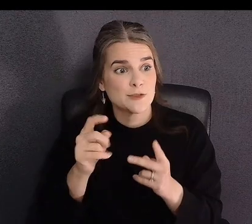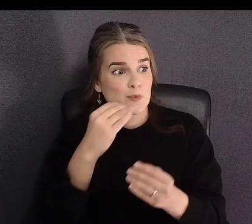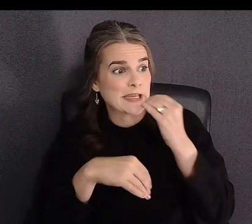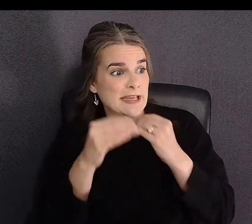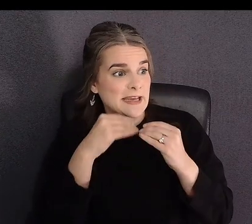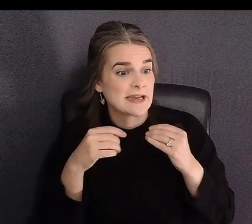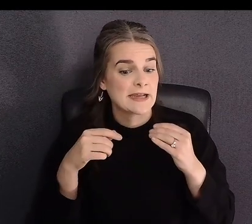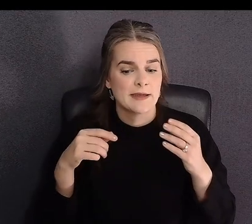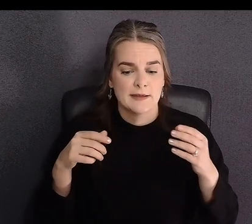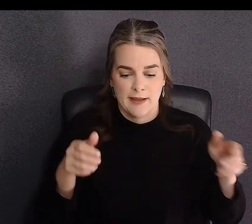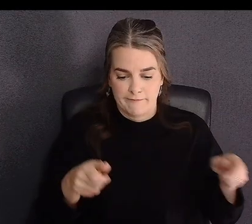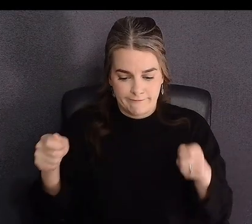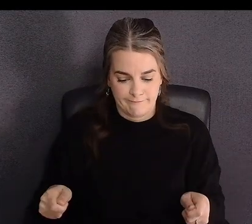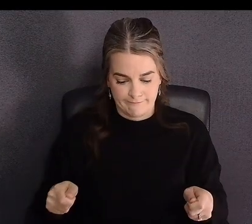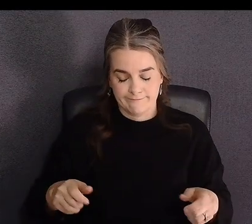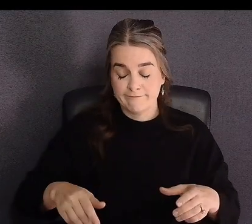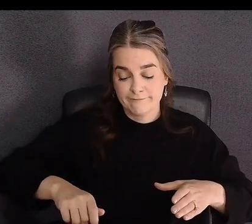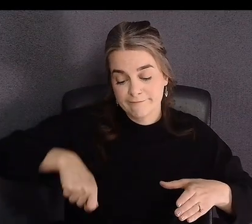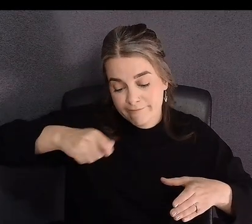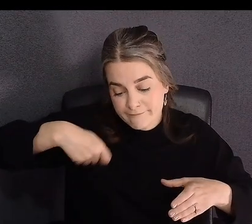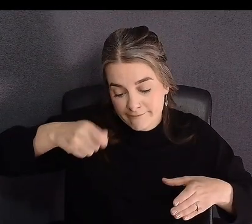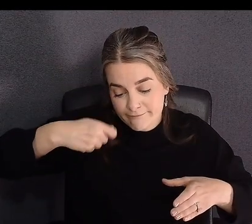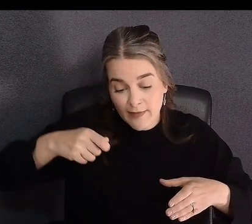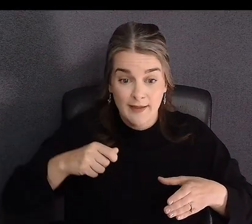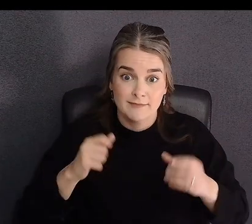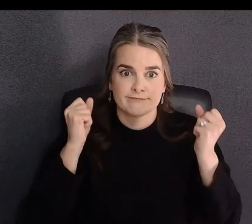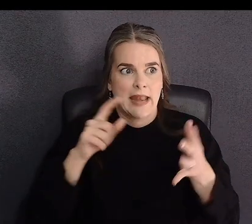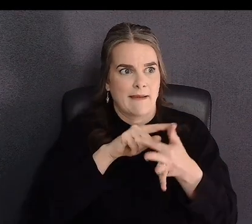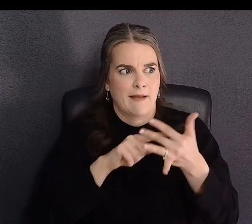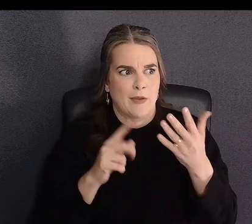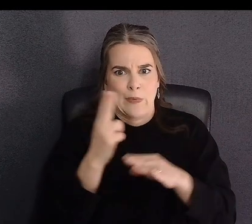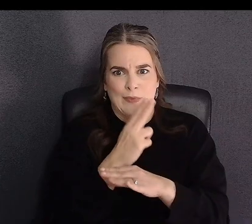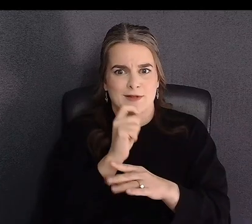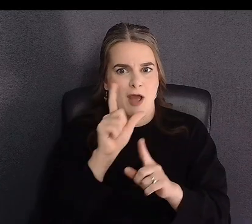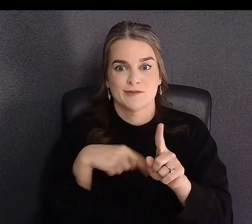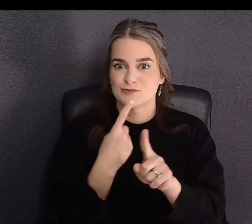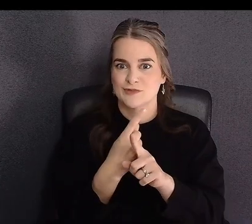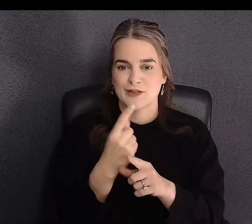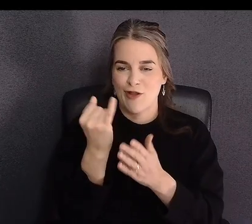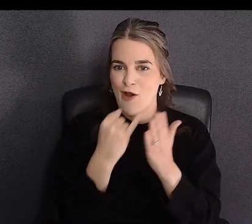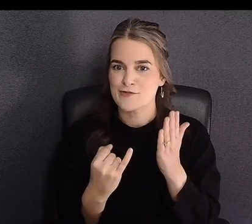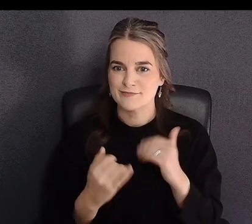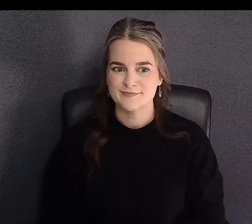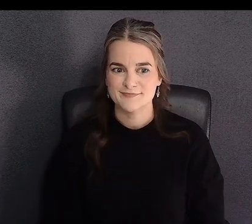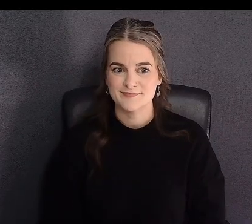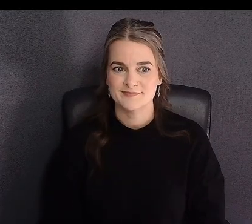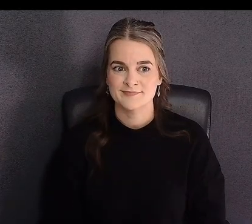So you can use it for many, many things, not just art. Next slide. Yeah. I would say this one's good, too, if it really just needs